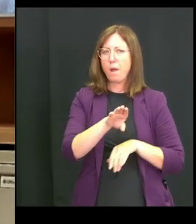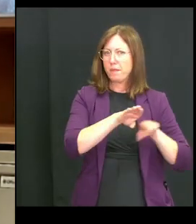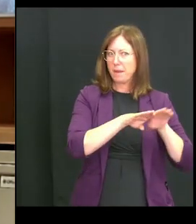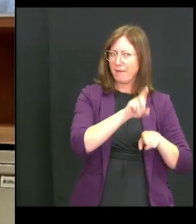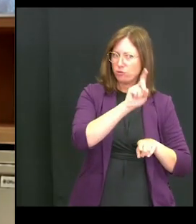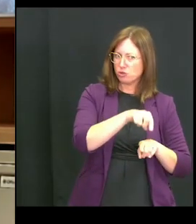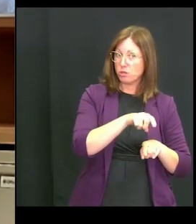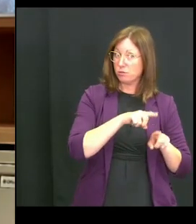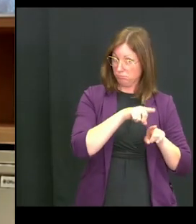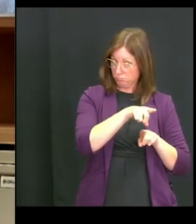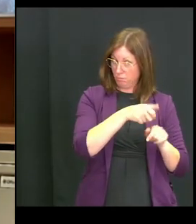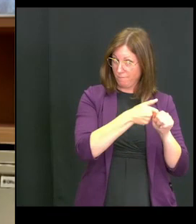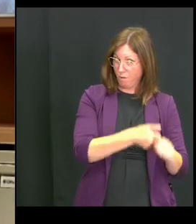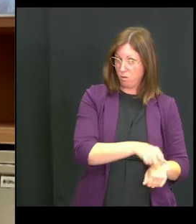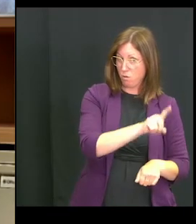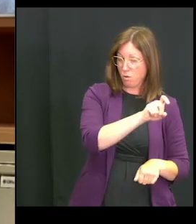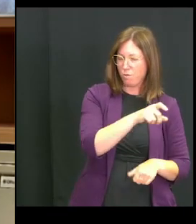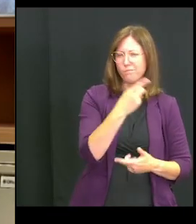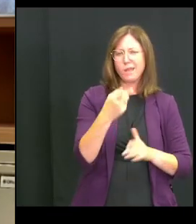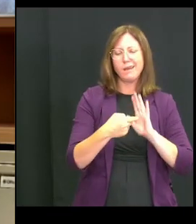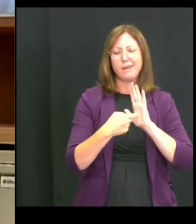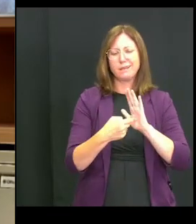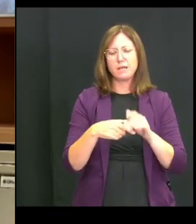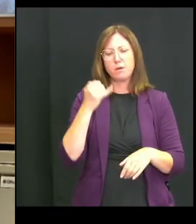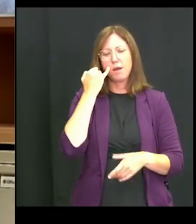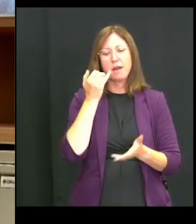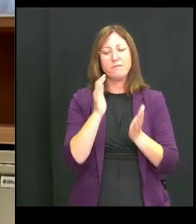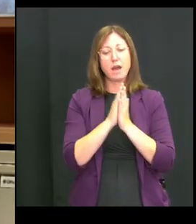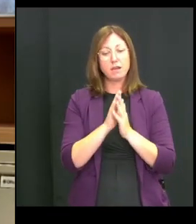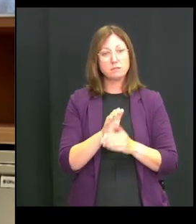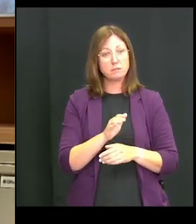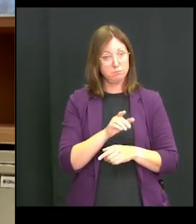So the classic example of this is when we ask people whether they turned out to vote,